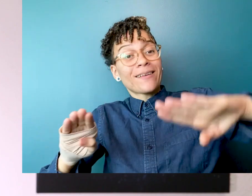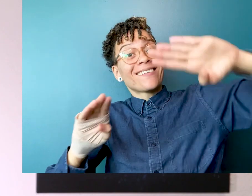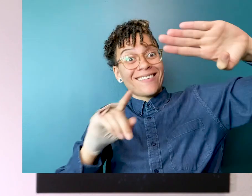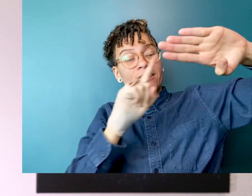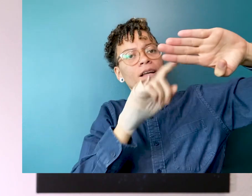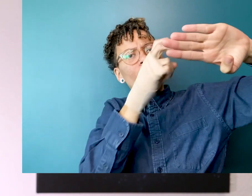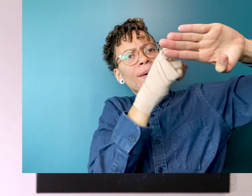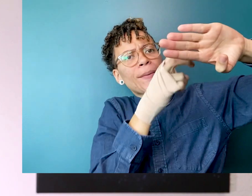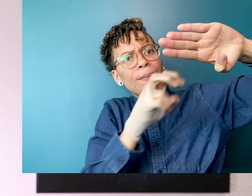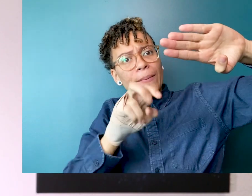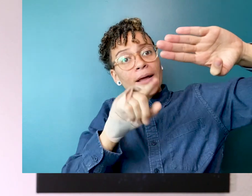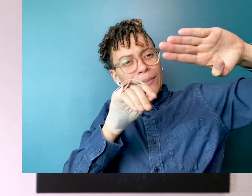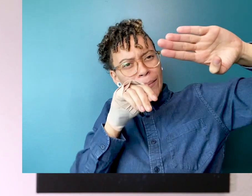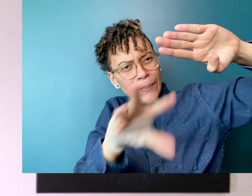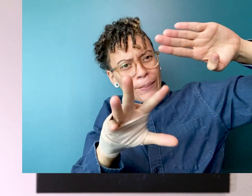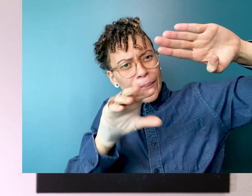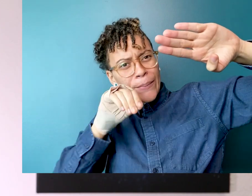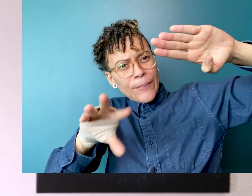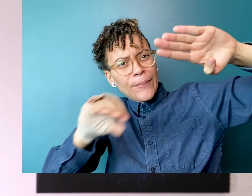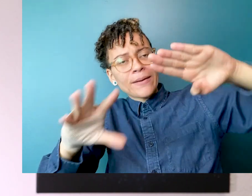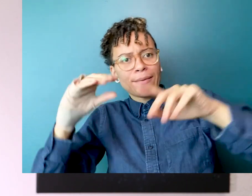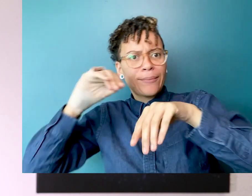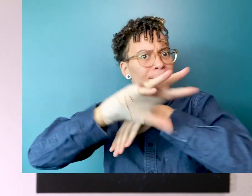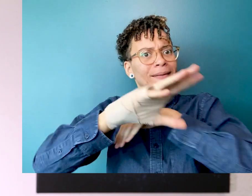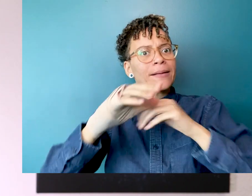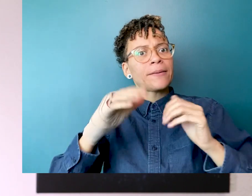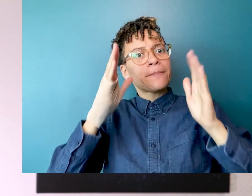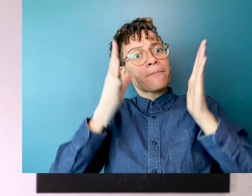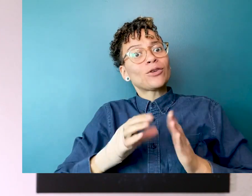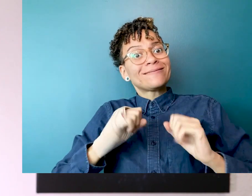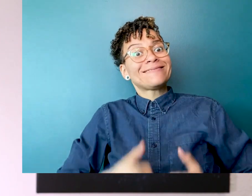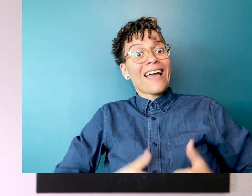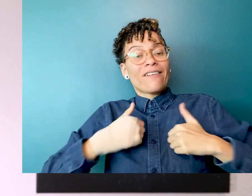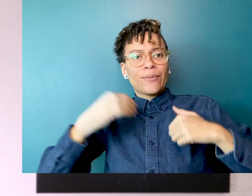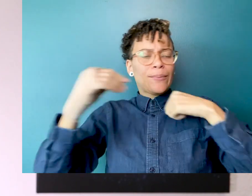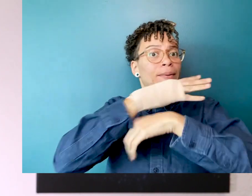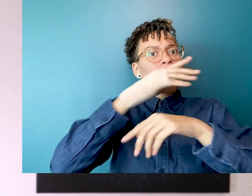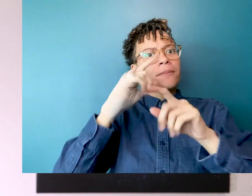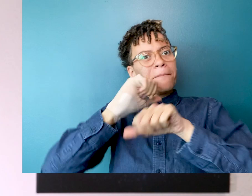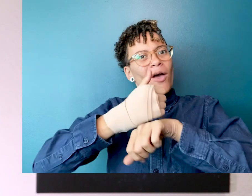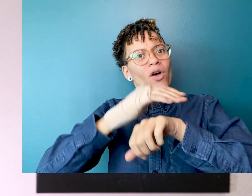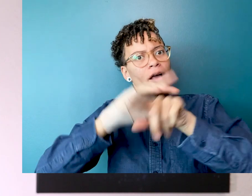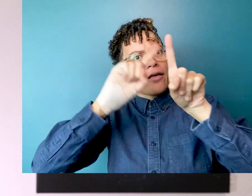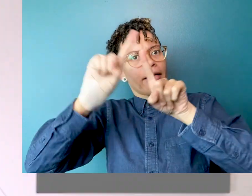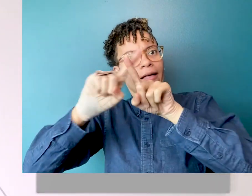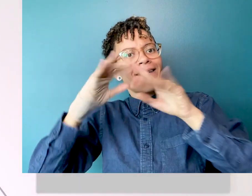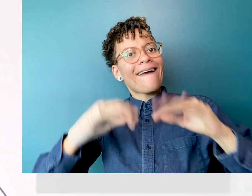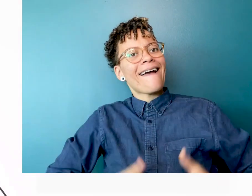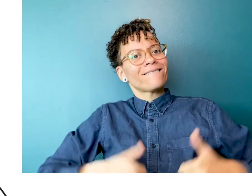impressive or striking with outer planet transits, like watching Saturn moved from one zodiacal